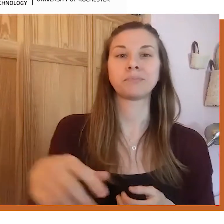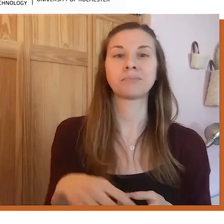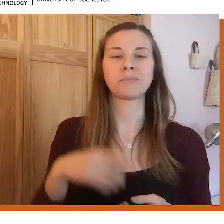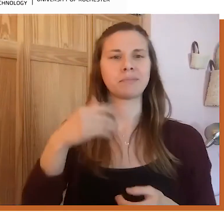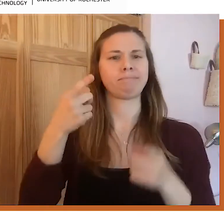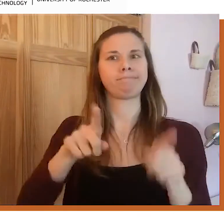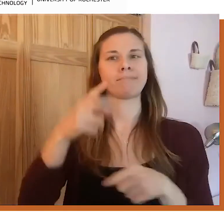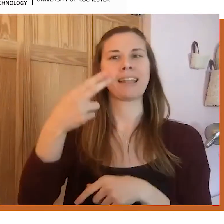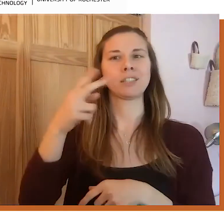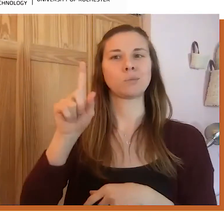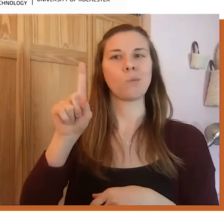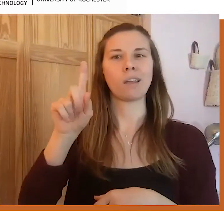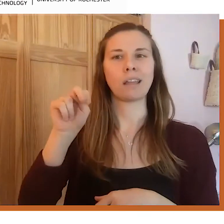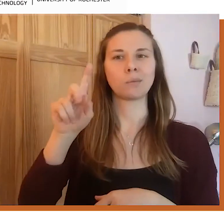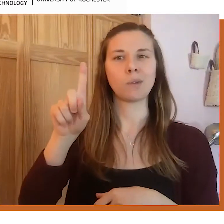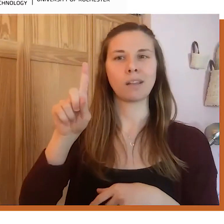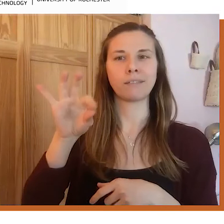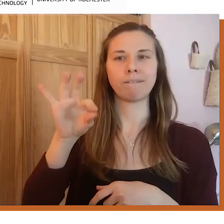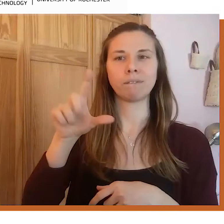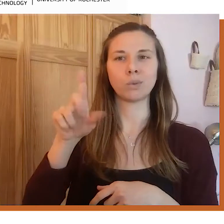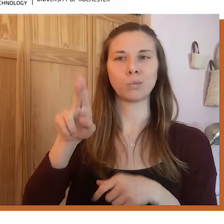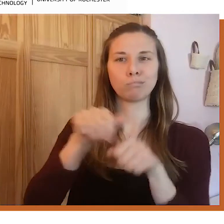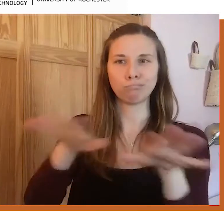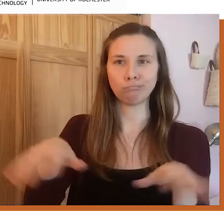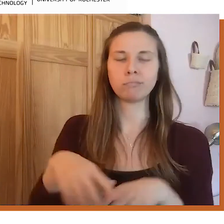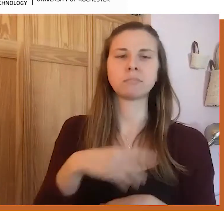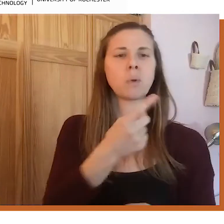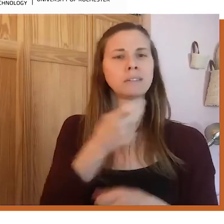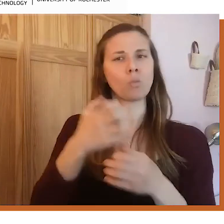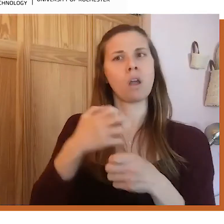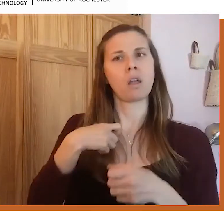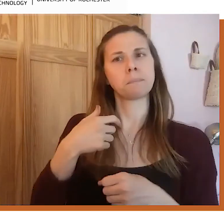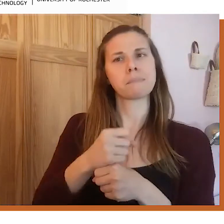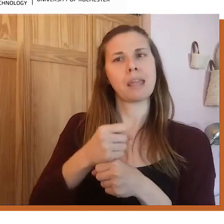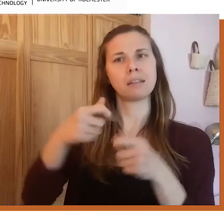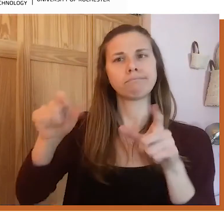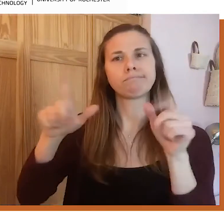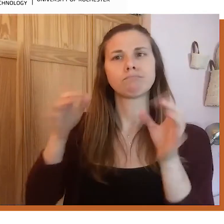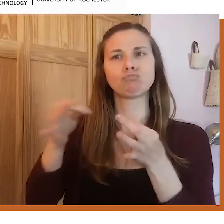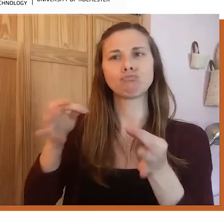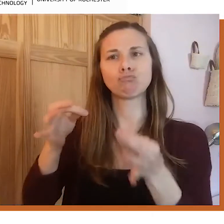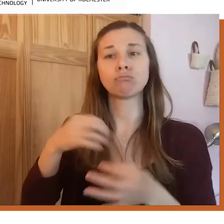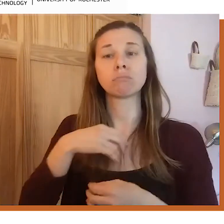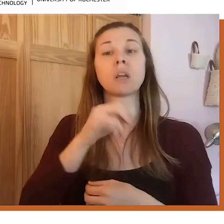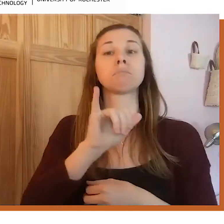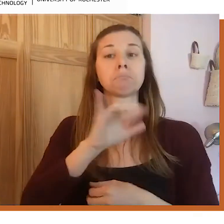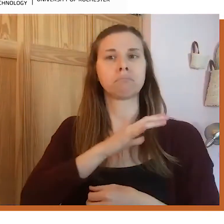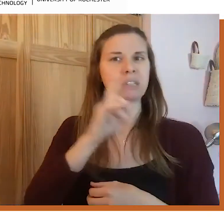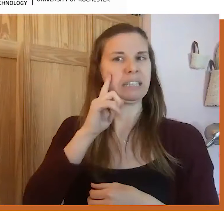H1N1, the flu, was a small pandemic at the time, and so I made some vlogs explaining different parts of that,